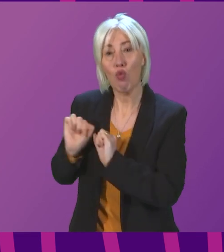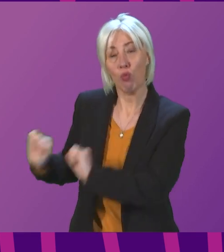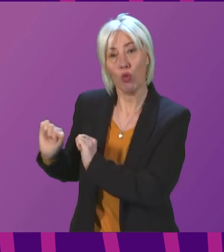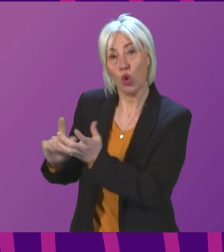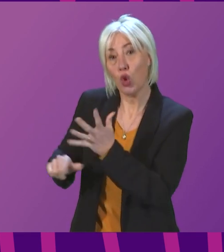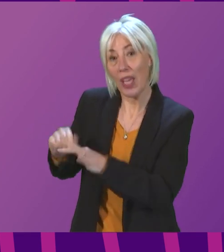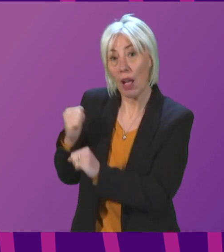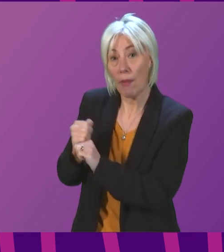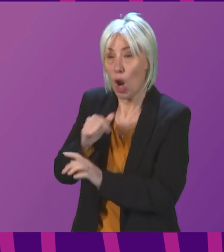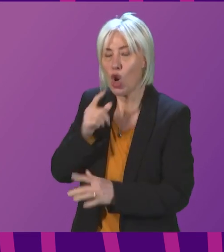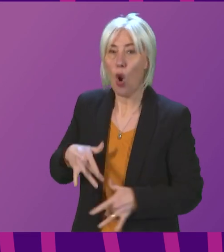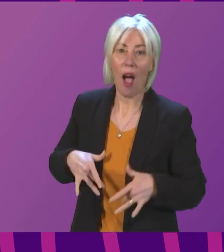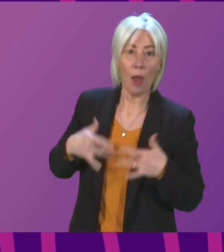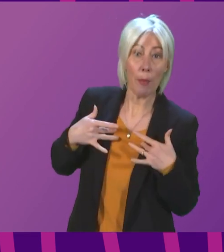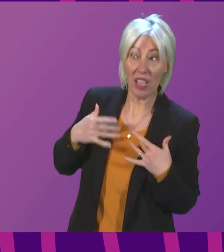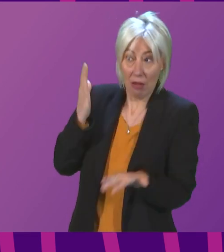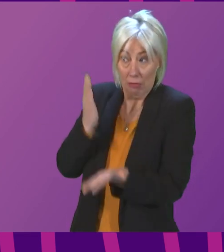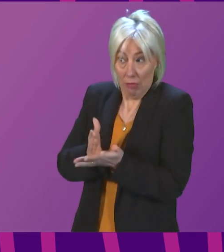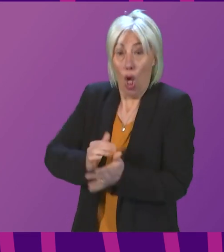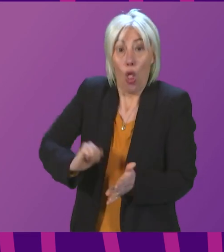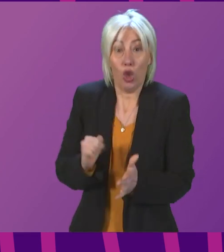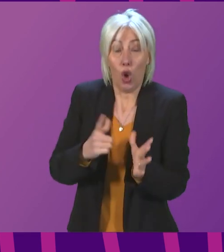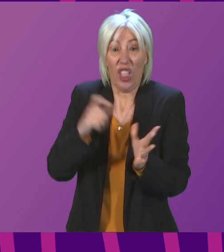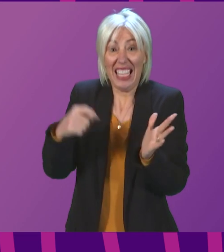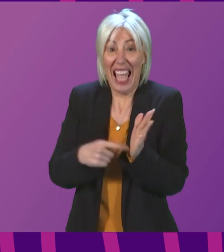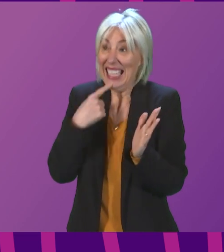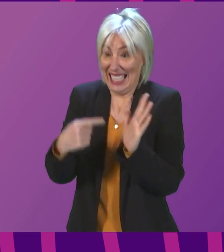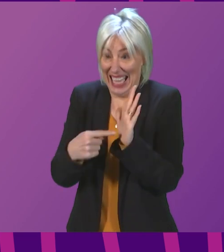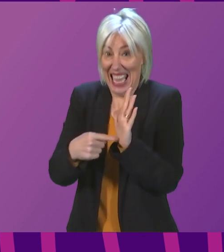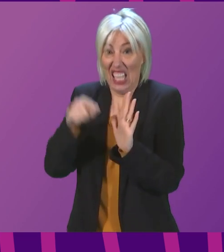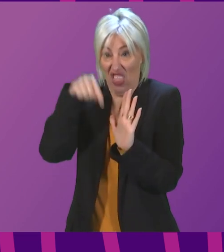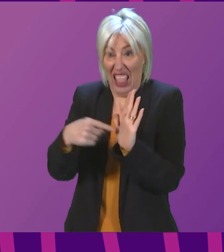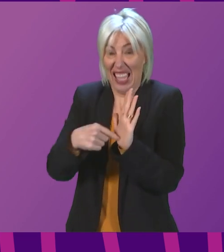of fact in the Scotland Act 1998, which Finlay Carson is free to check—to date, the UK